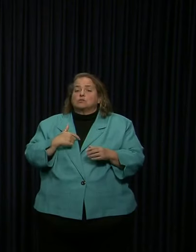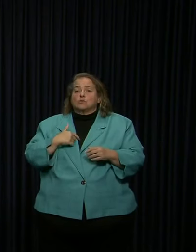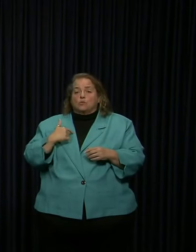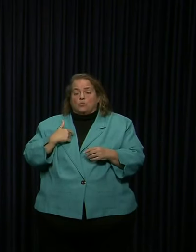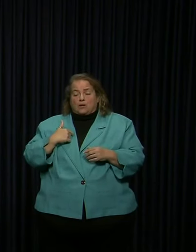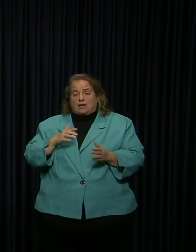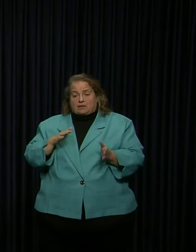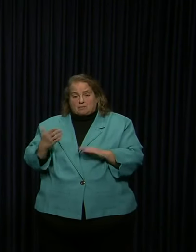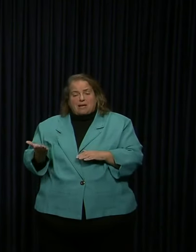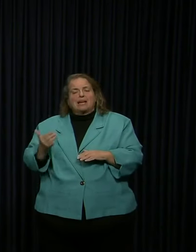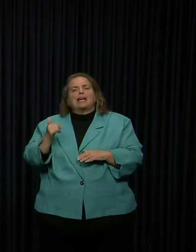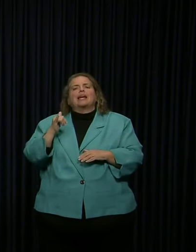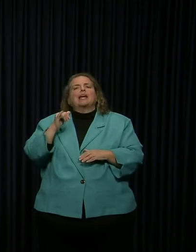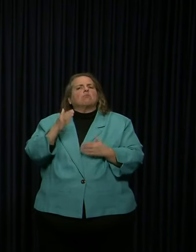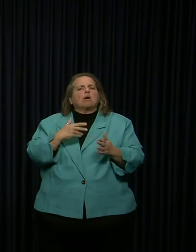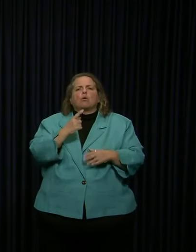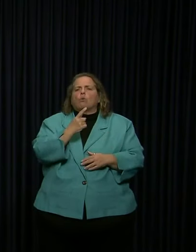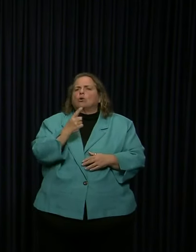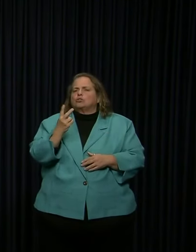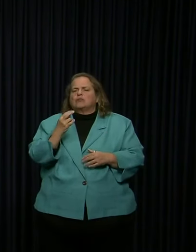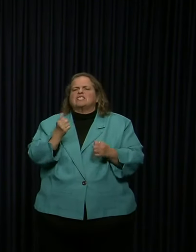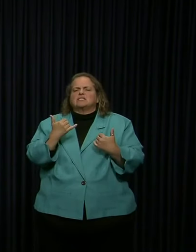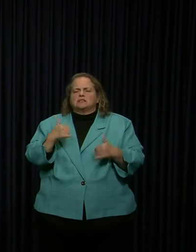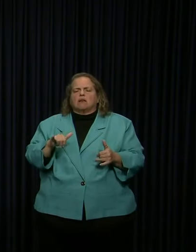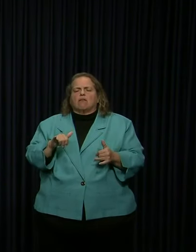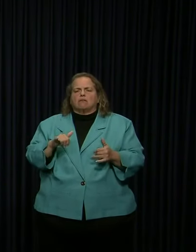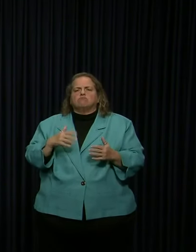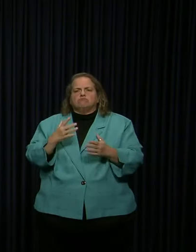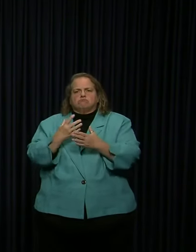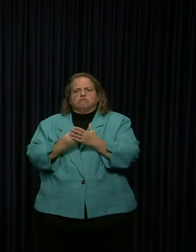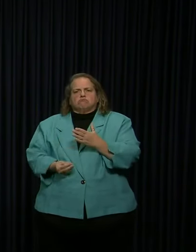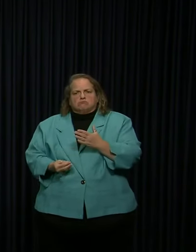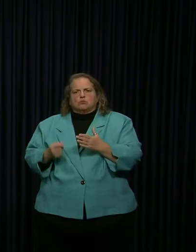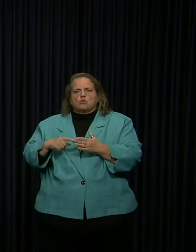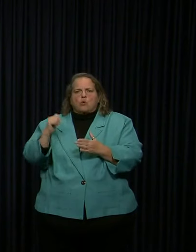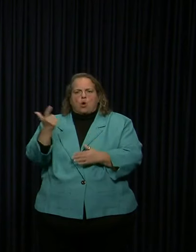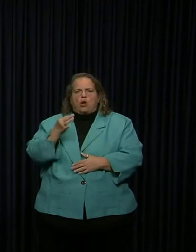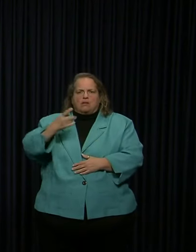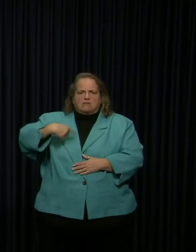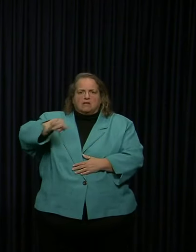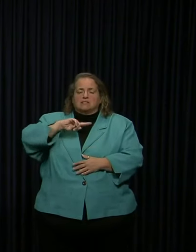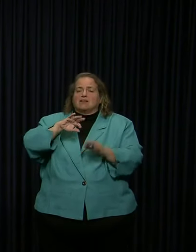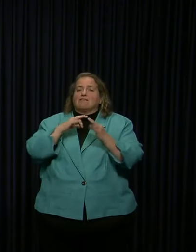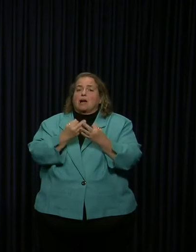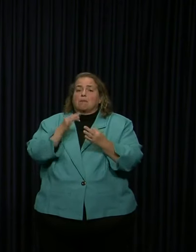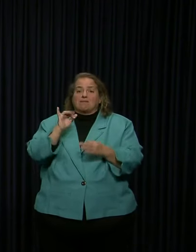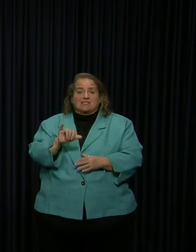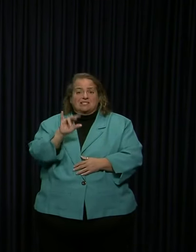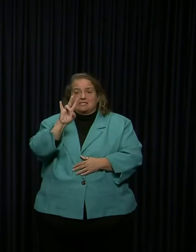FEMALE FROM JEFFERSON. 70-YEAR-OLD MALE FROM LAUREL.